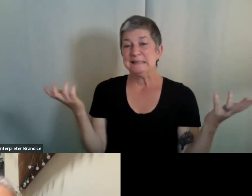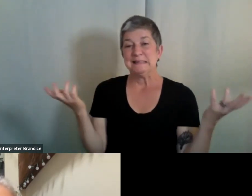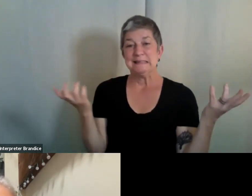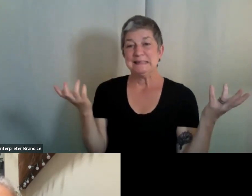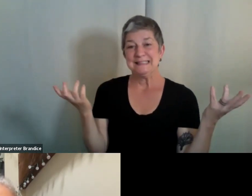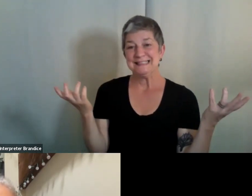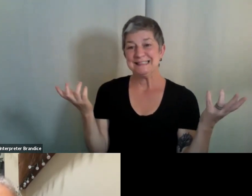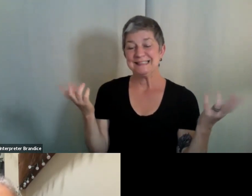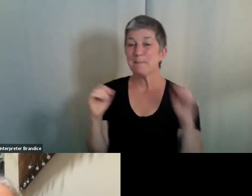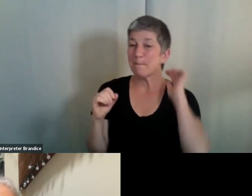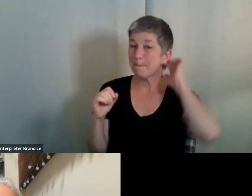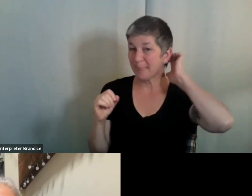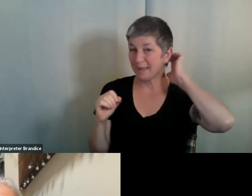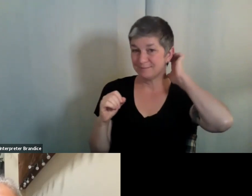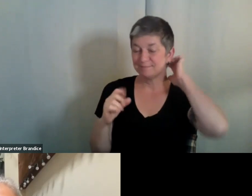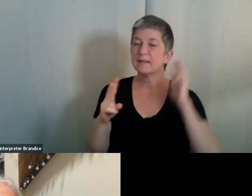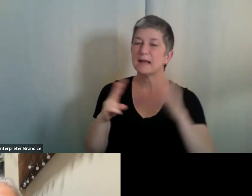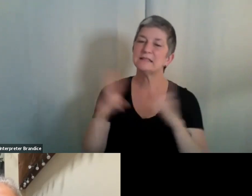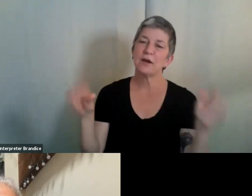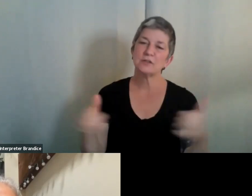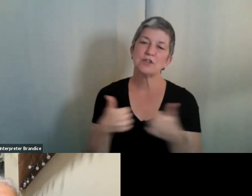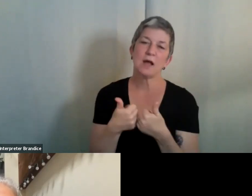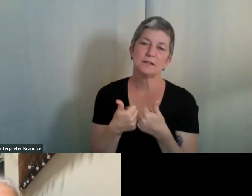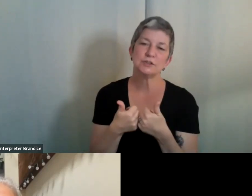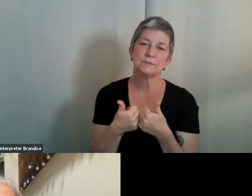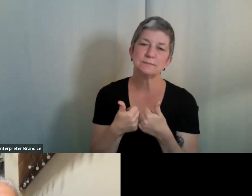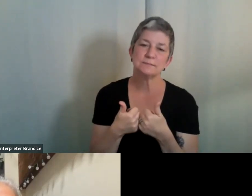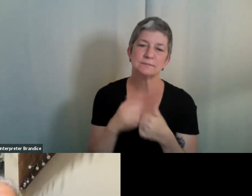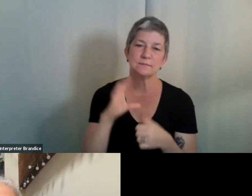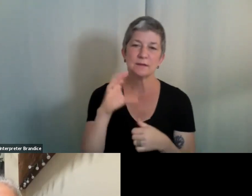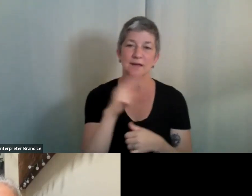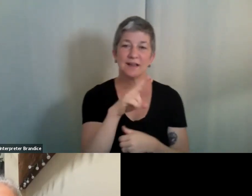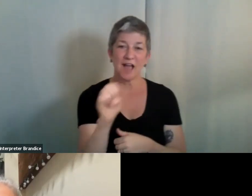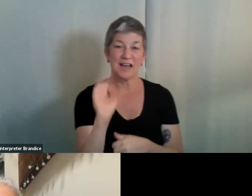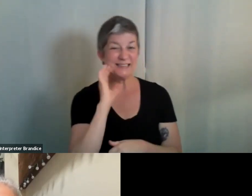bad, but it's it is very challenging. And that Connie Vandarakis: seems like we have some work to do in in